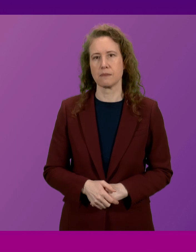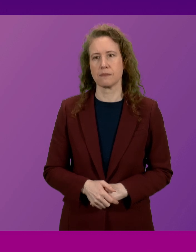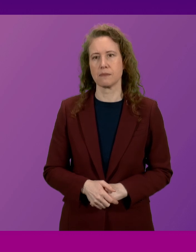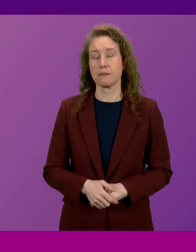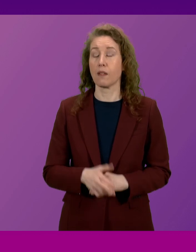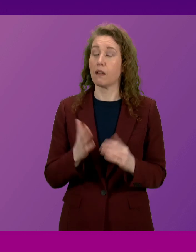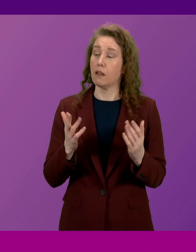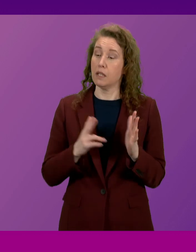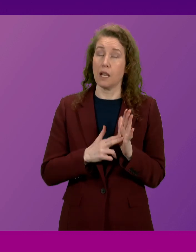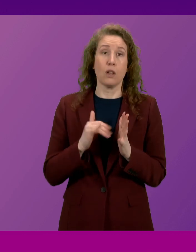Nicola Sturgeon will leave—